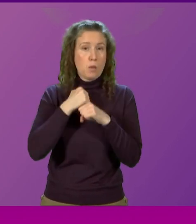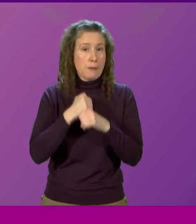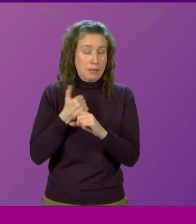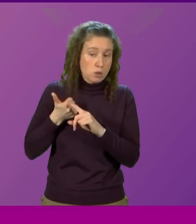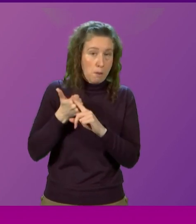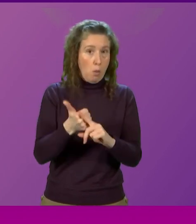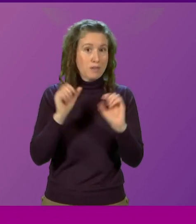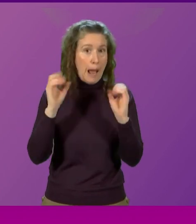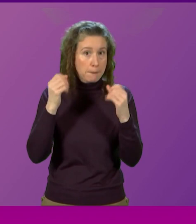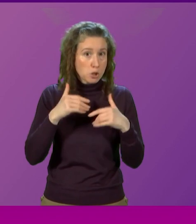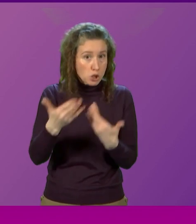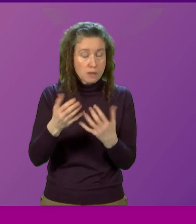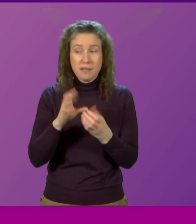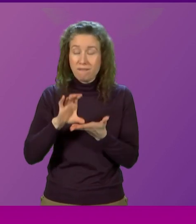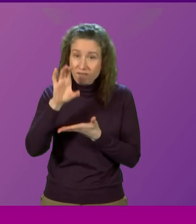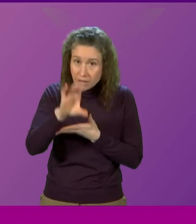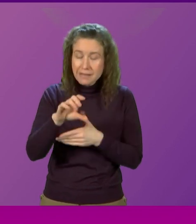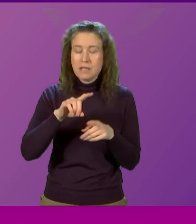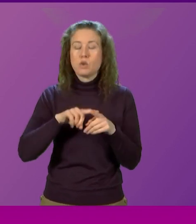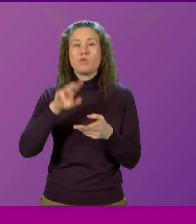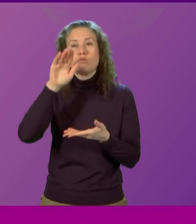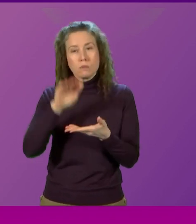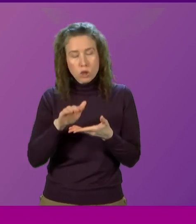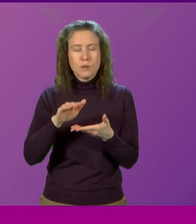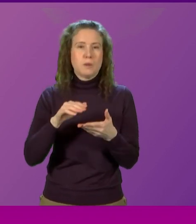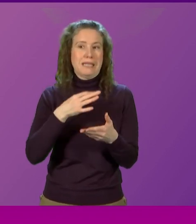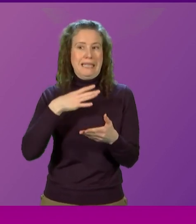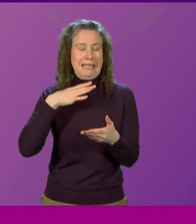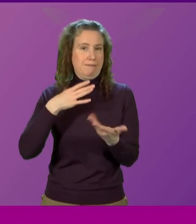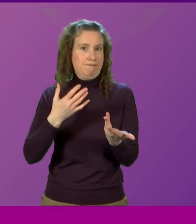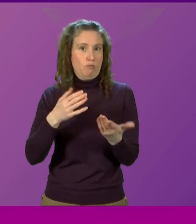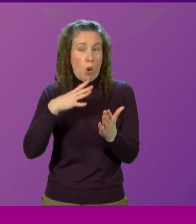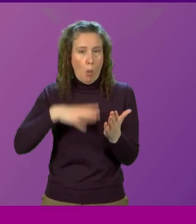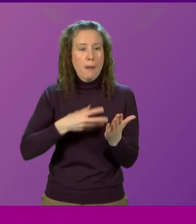Service with funding to eliminate the requirement for rostered single crewing, particularly